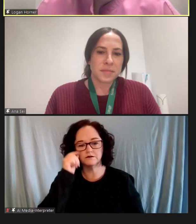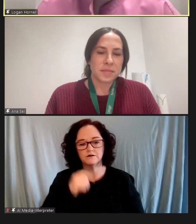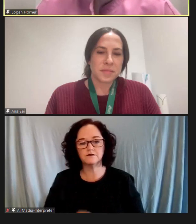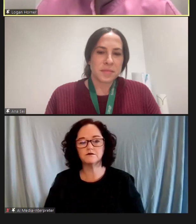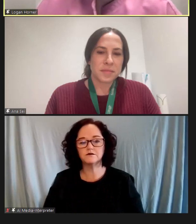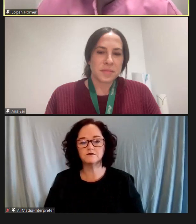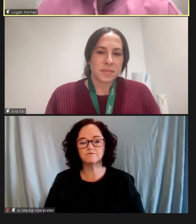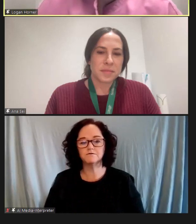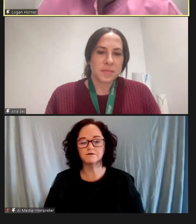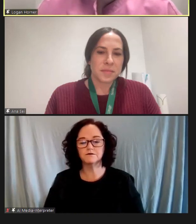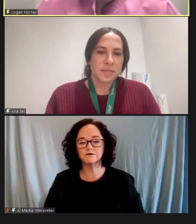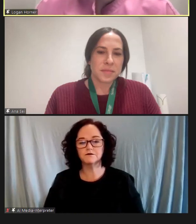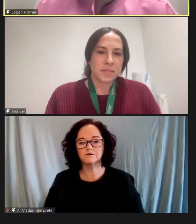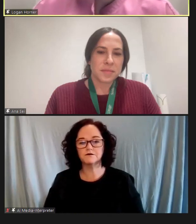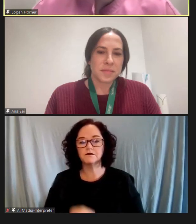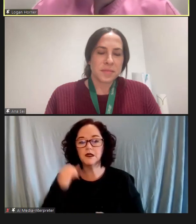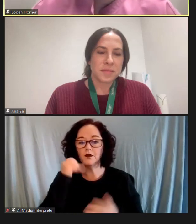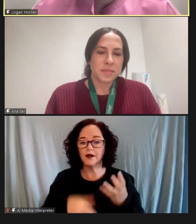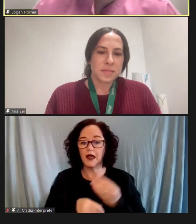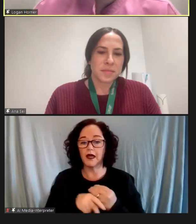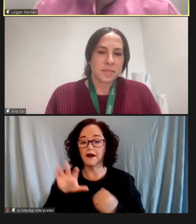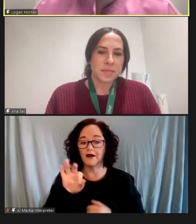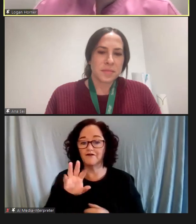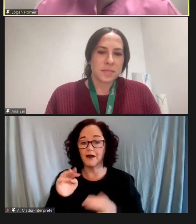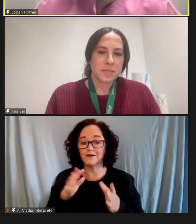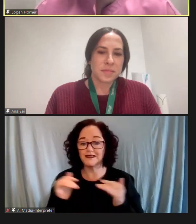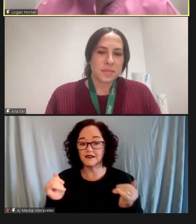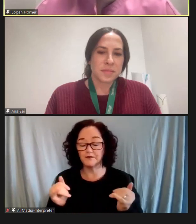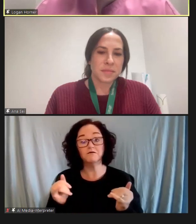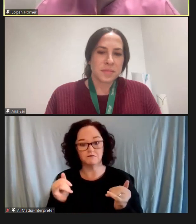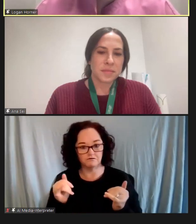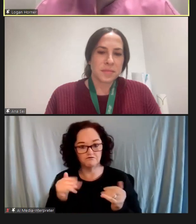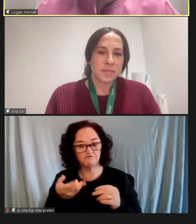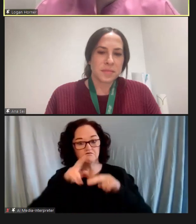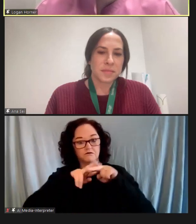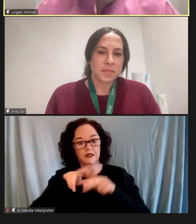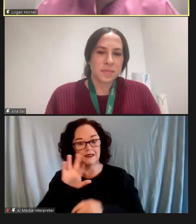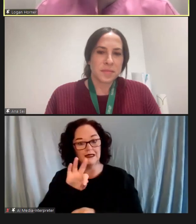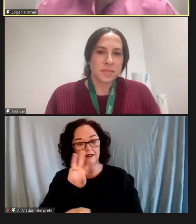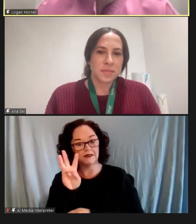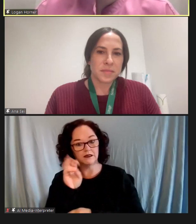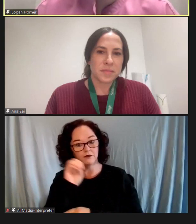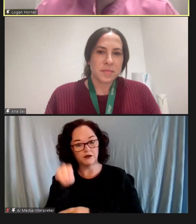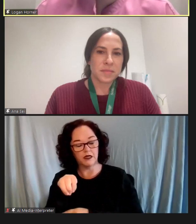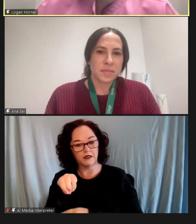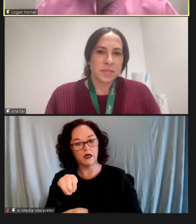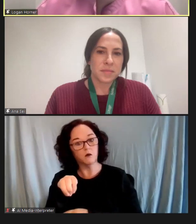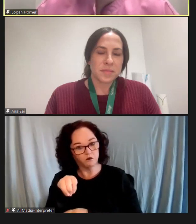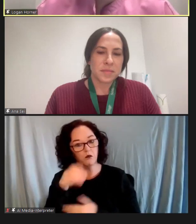system he gets 90 6% so you can really